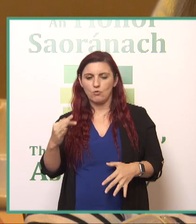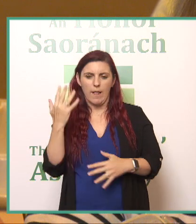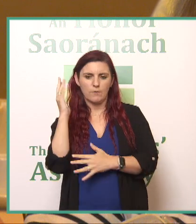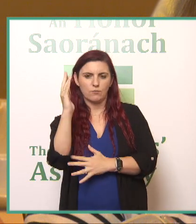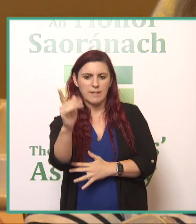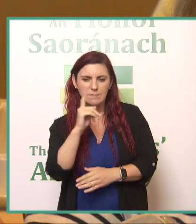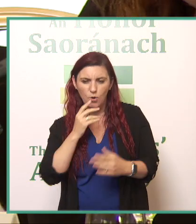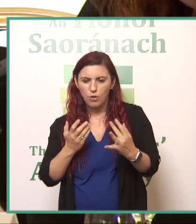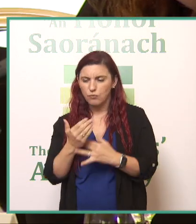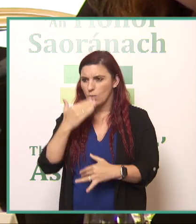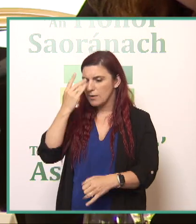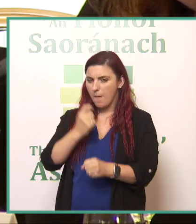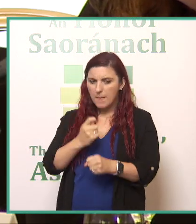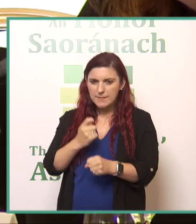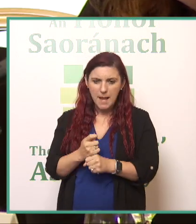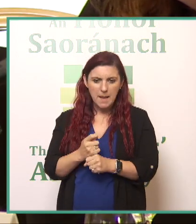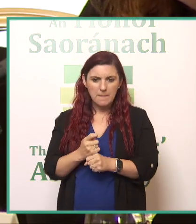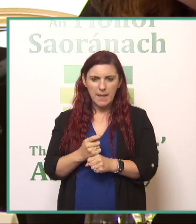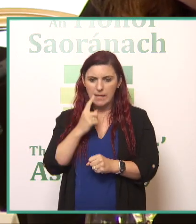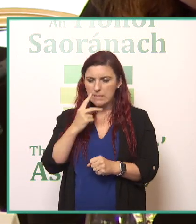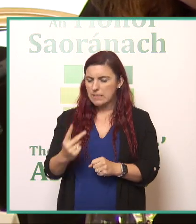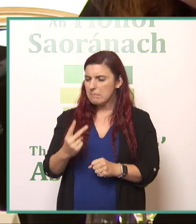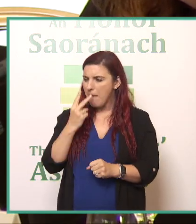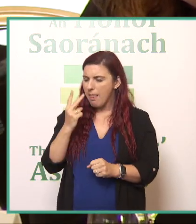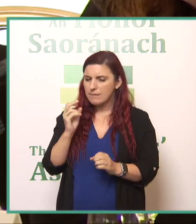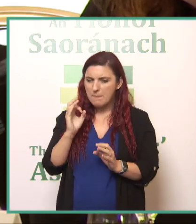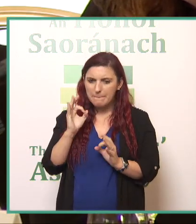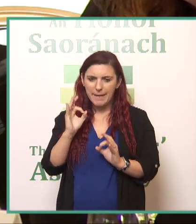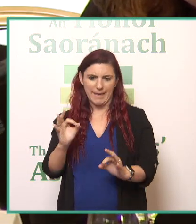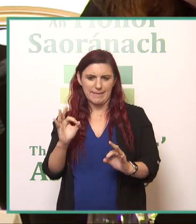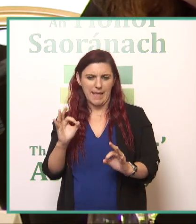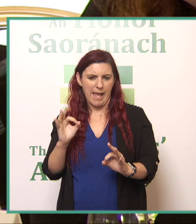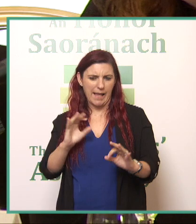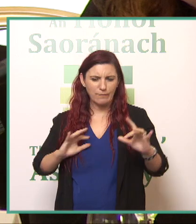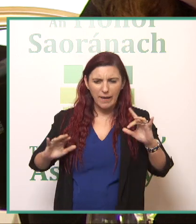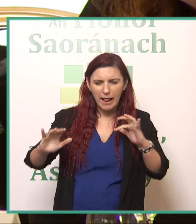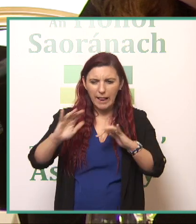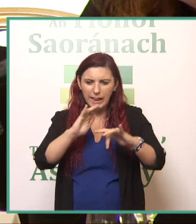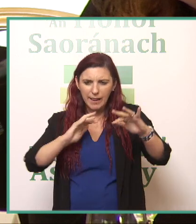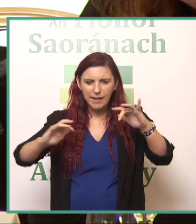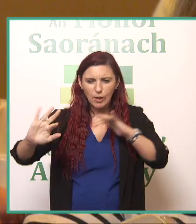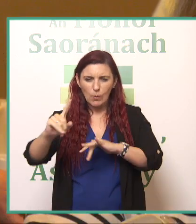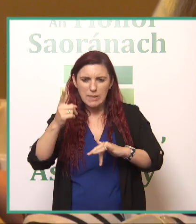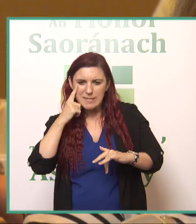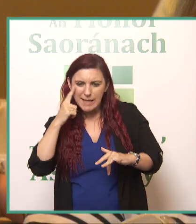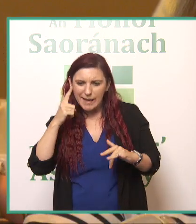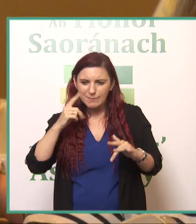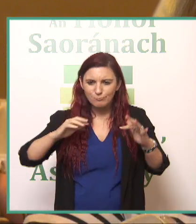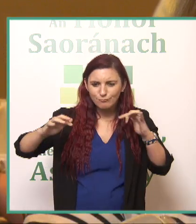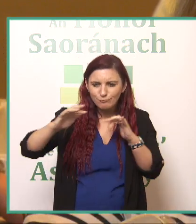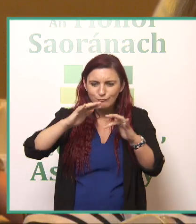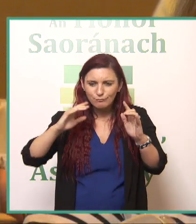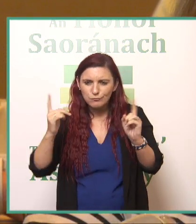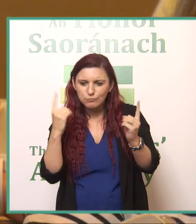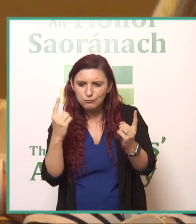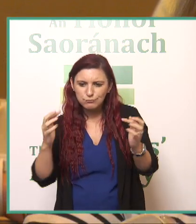summer the it smelled amazing it was buzzing there was you could see wildlife going on in this 39